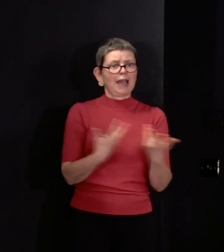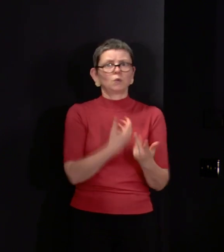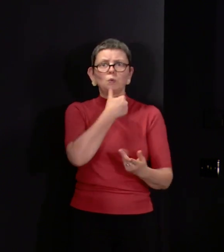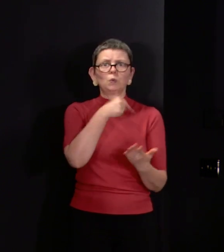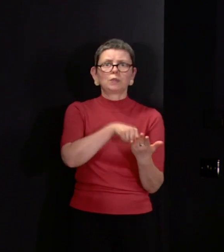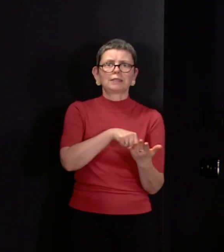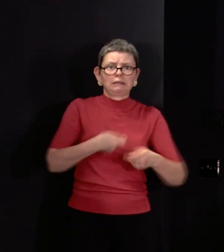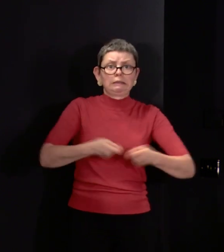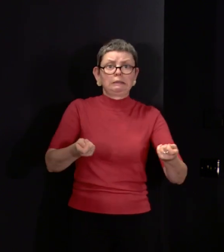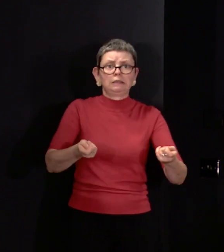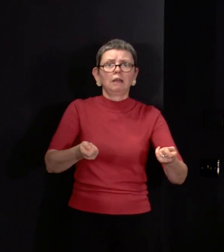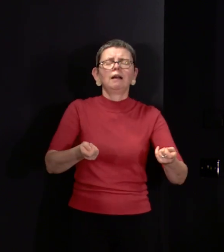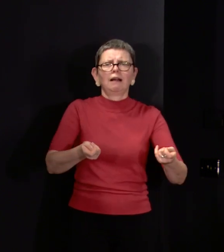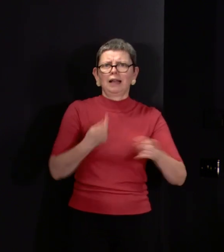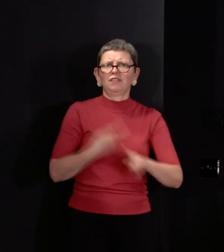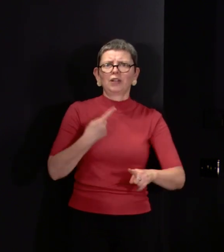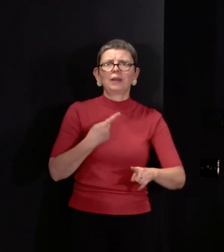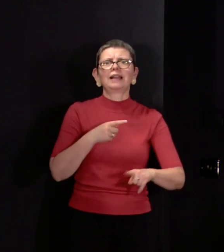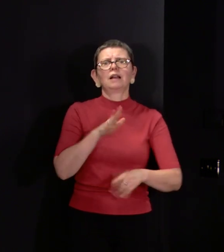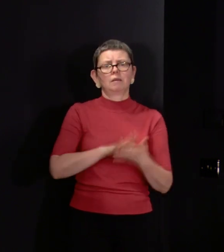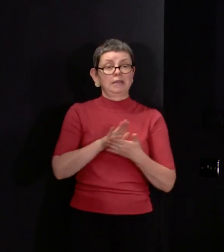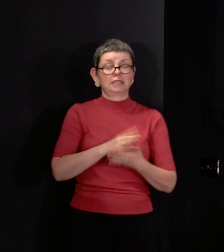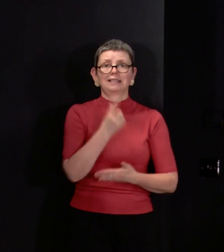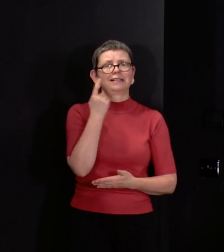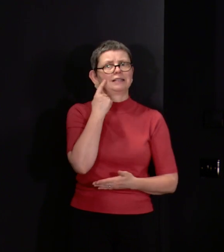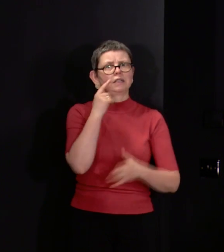and operational practice. What I would say, when I look at it, as the chief constable,